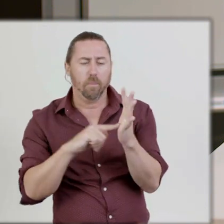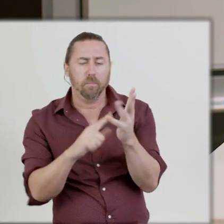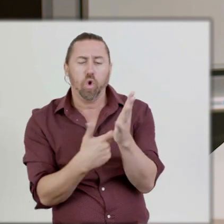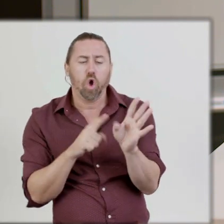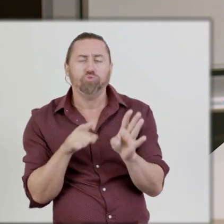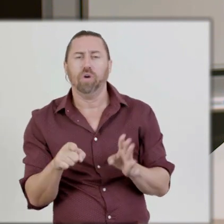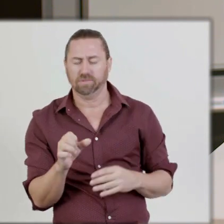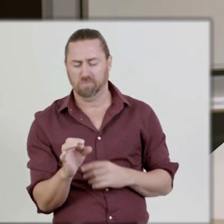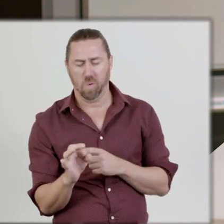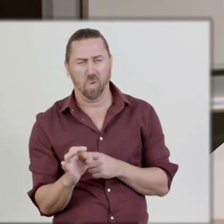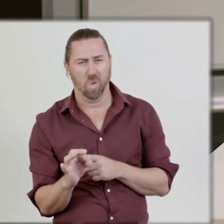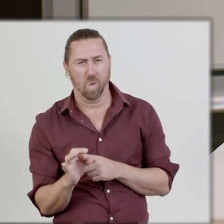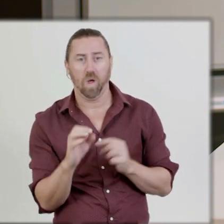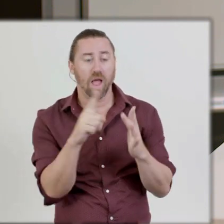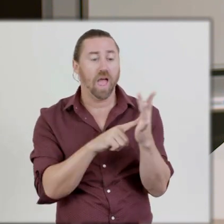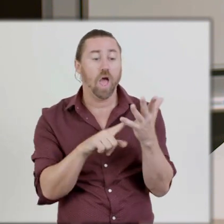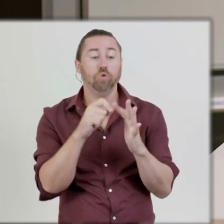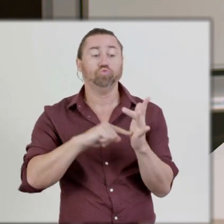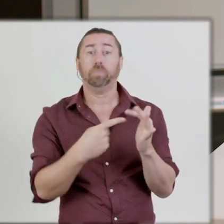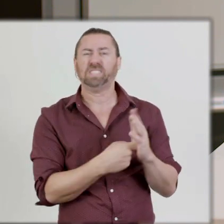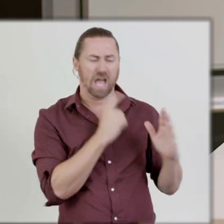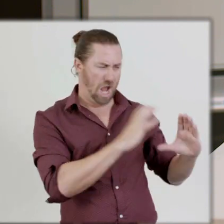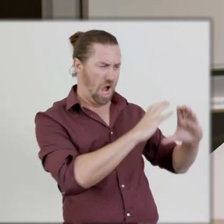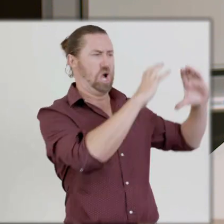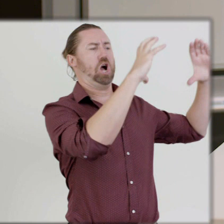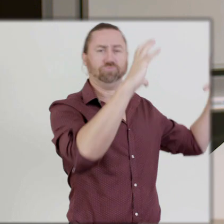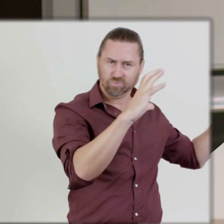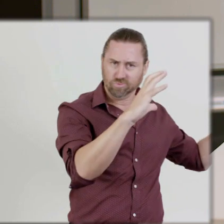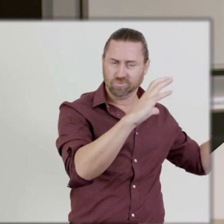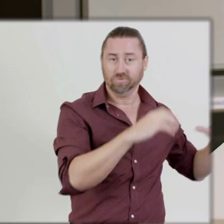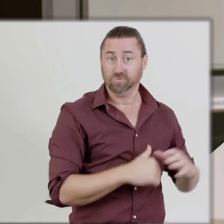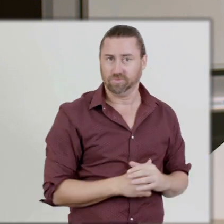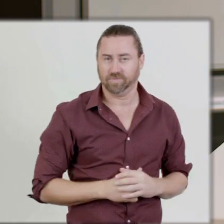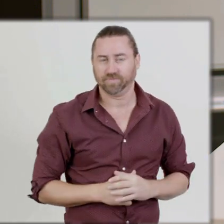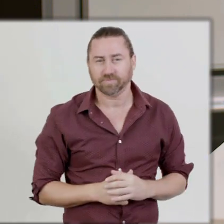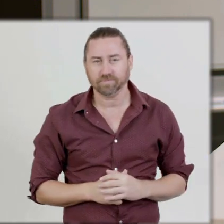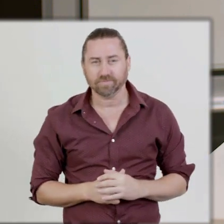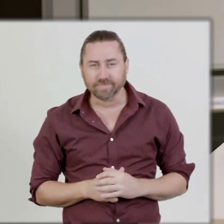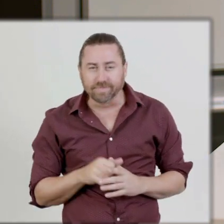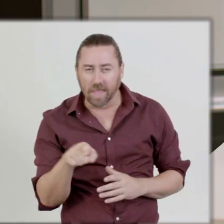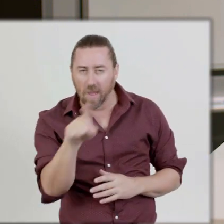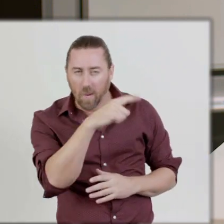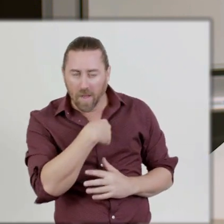Mercury (peppercorn) is the smallest planet. Jupiter (watermelon) is the largest planet.